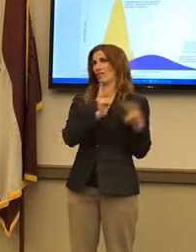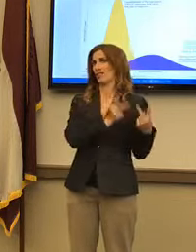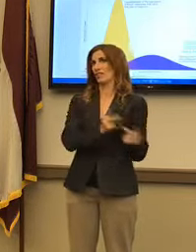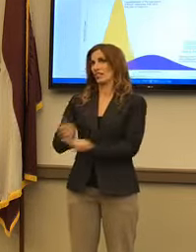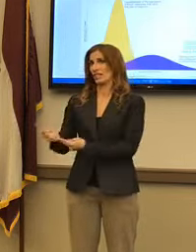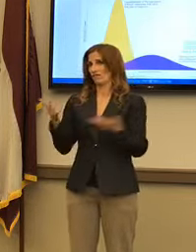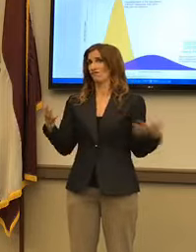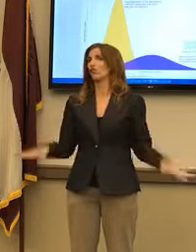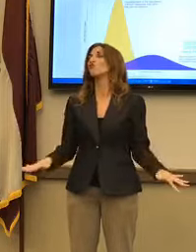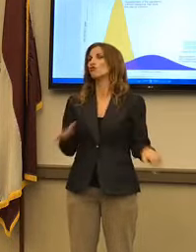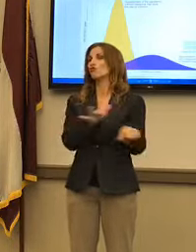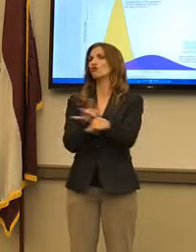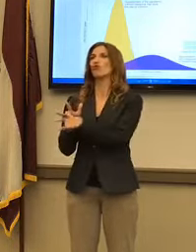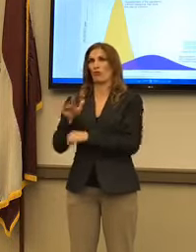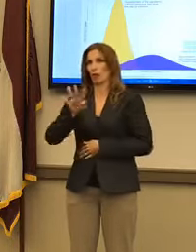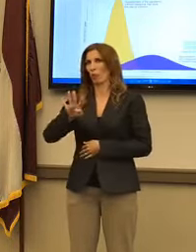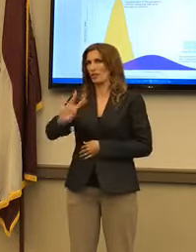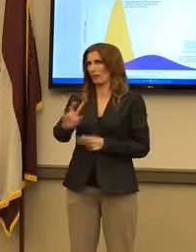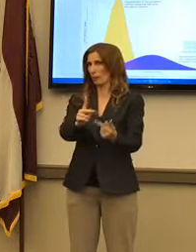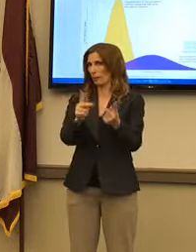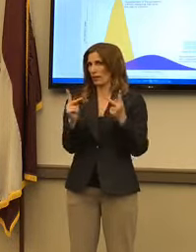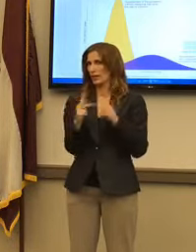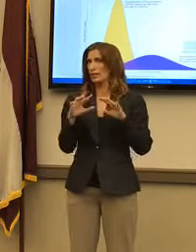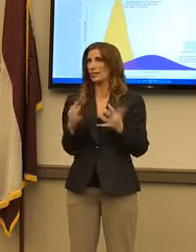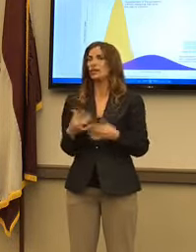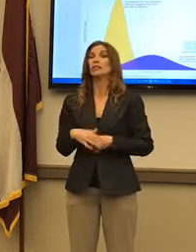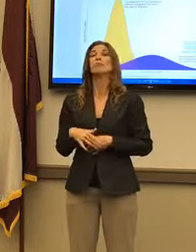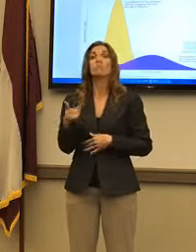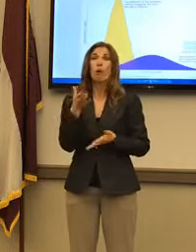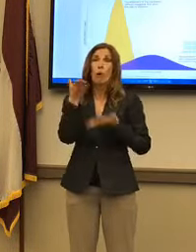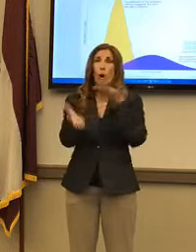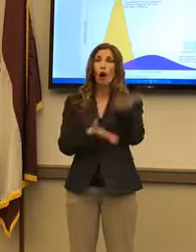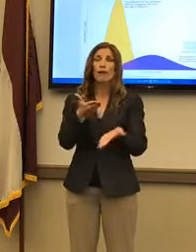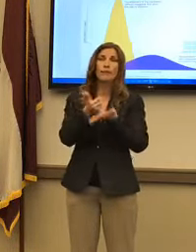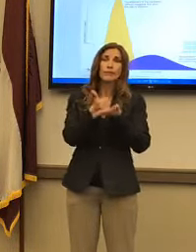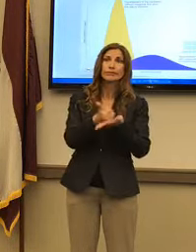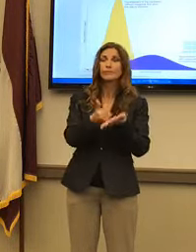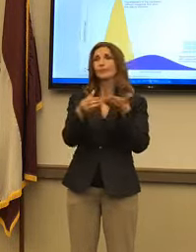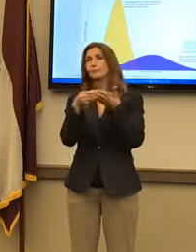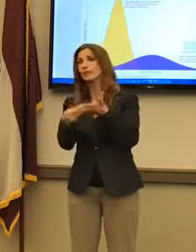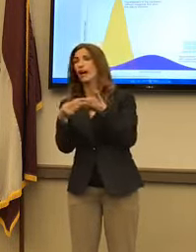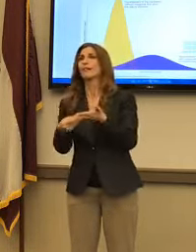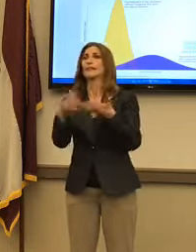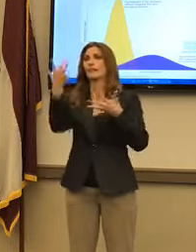visited 47 facilities they are offering guidance on infection control policies